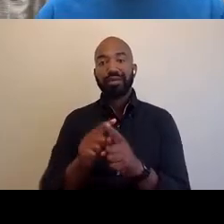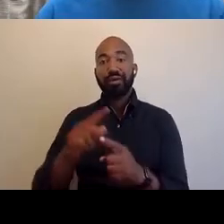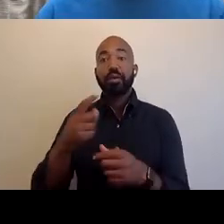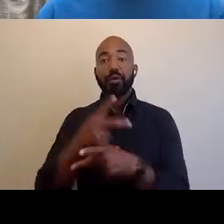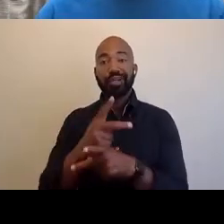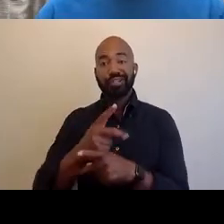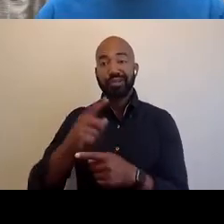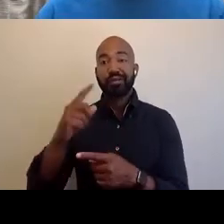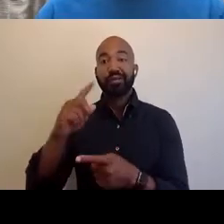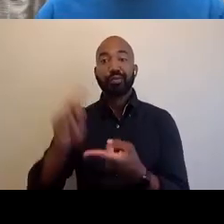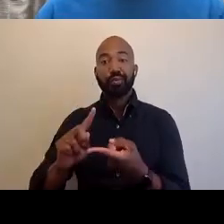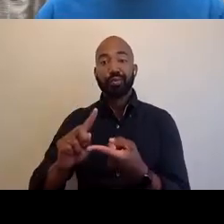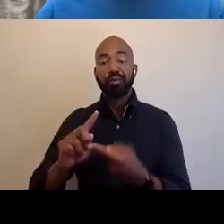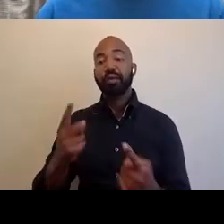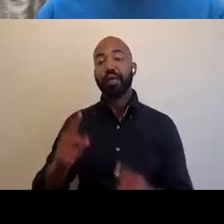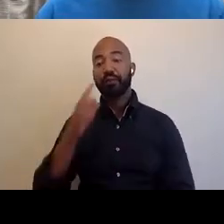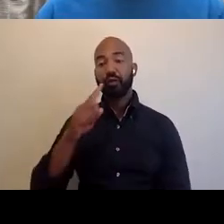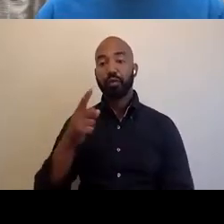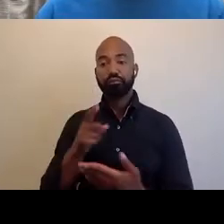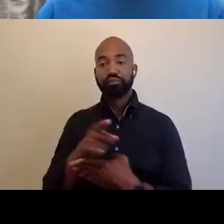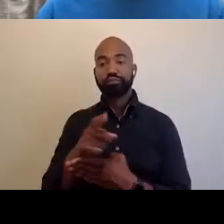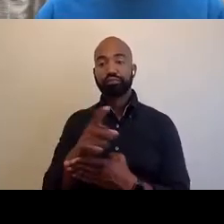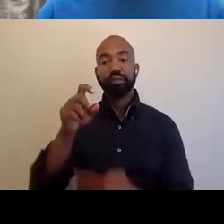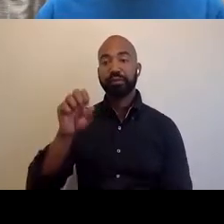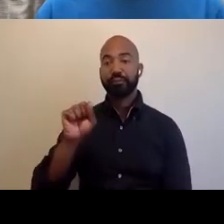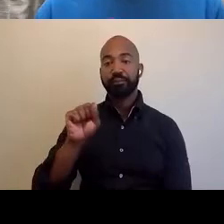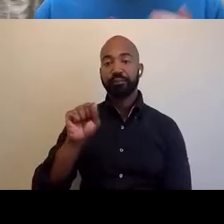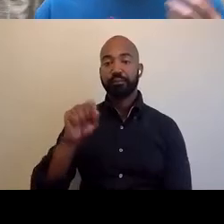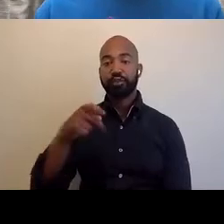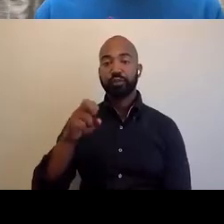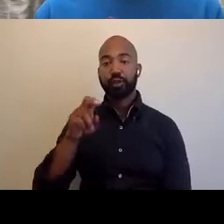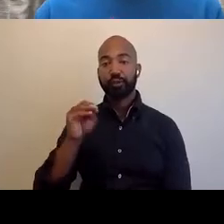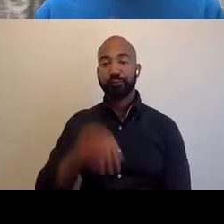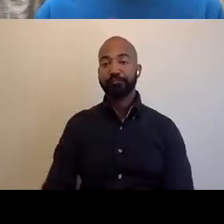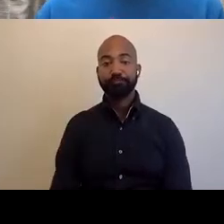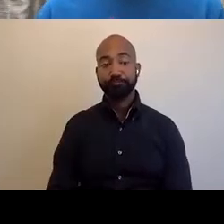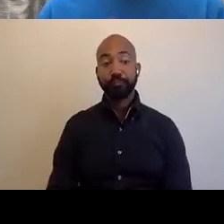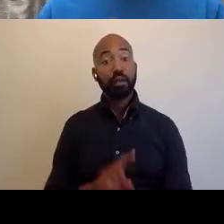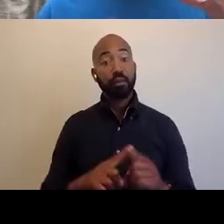far less and there's less motility to them as well. So if you're looking to have biological children,